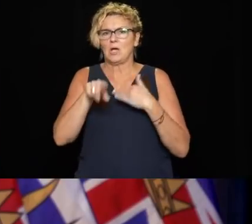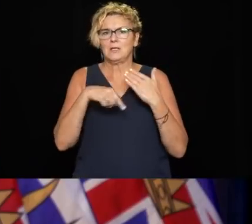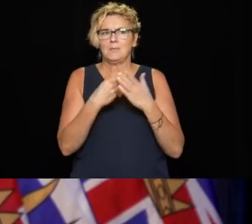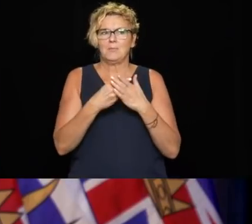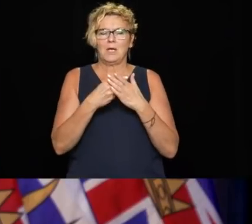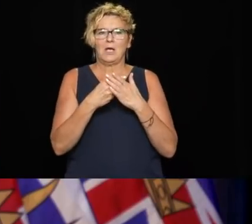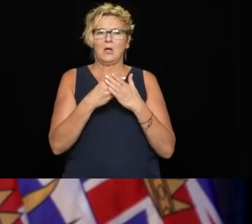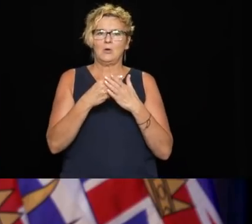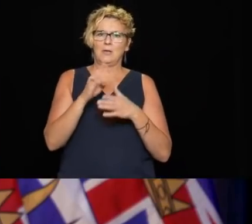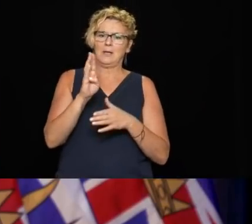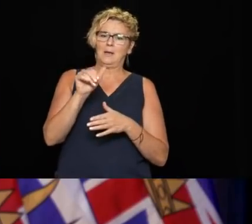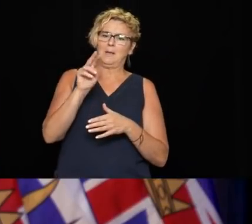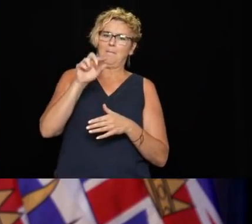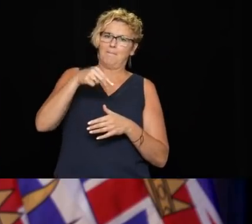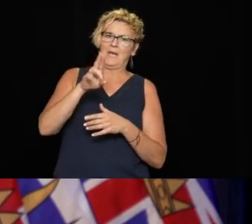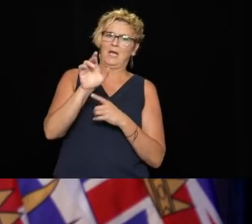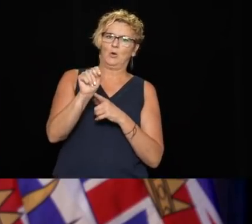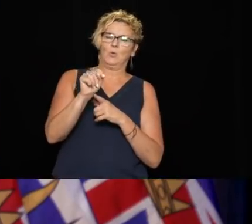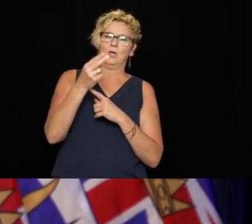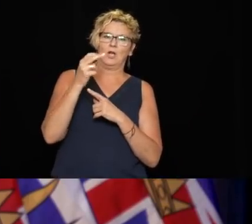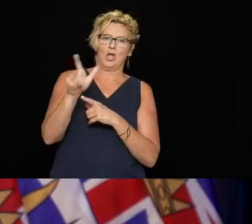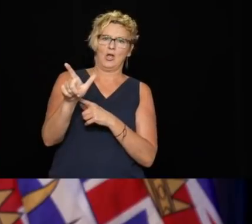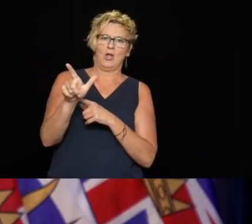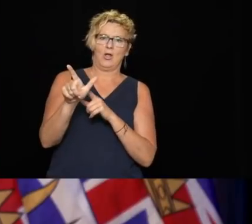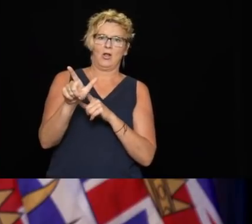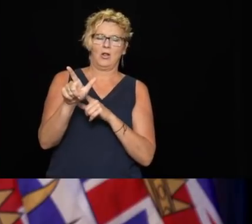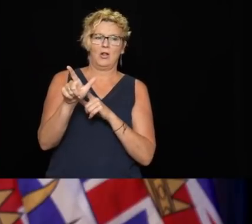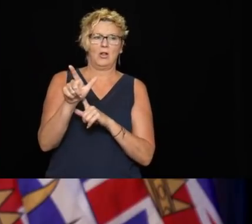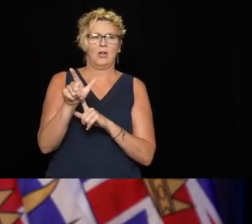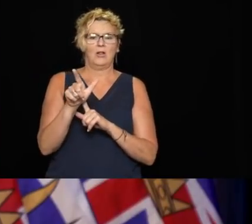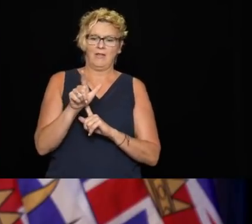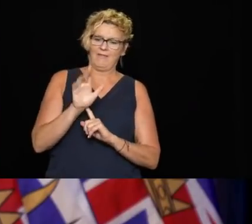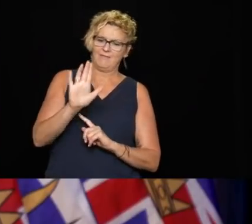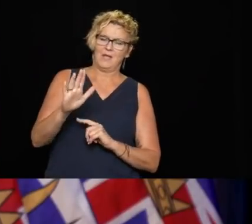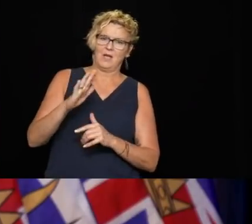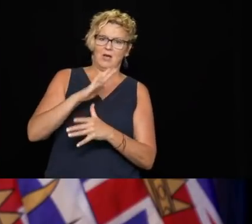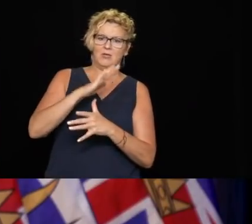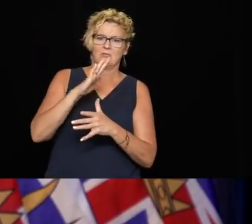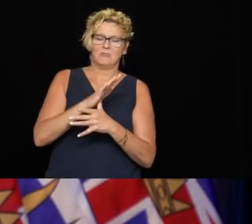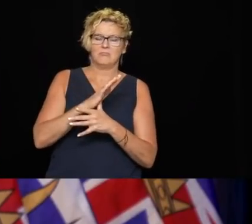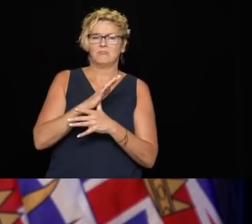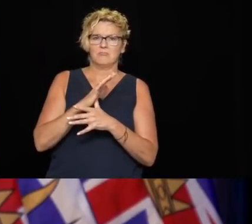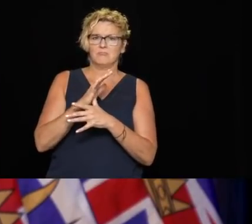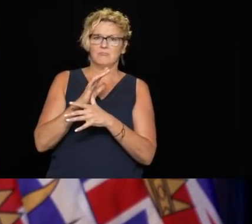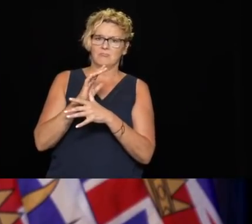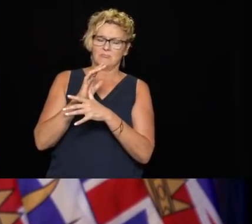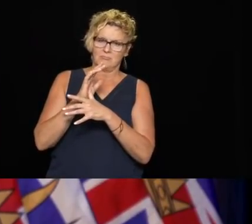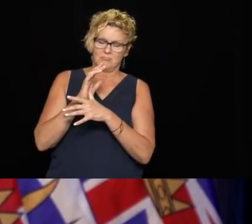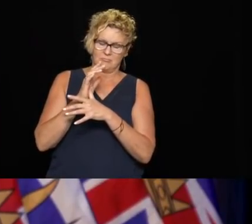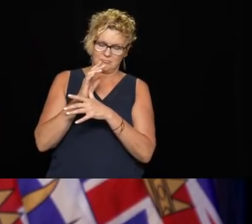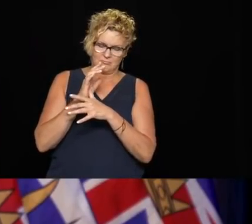where there are small events and things, what we are talking about is a number of banquet halls where the primary focus is having